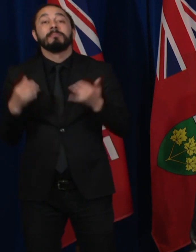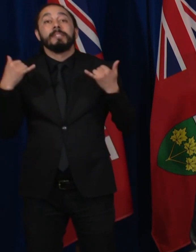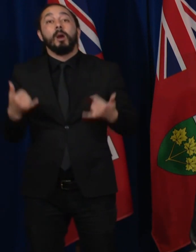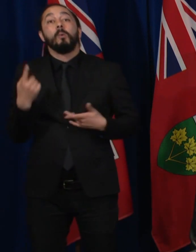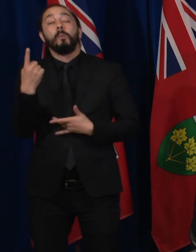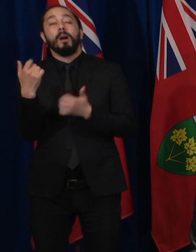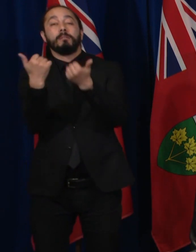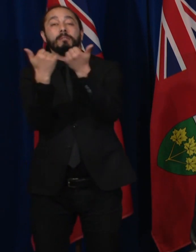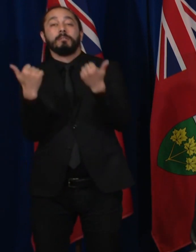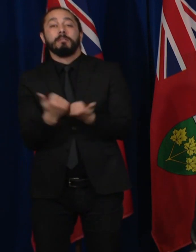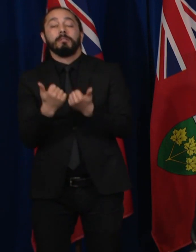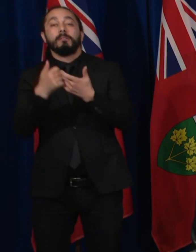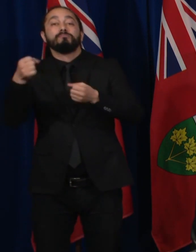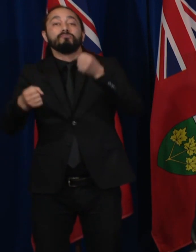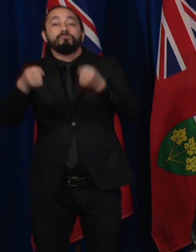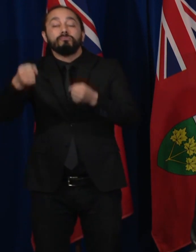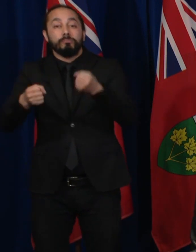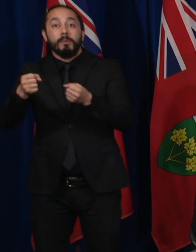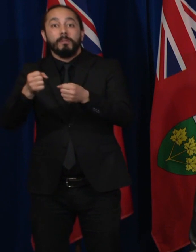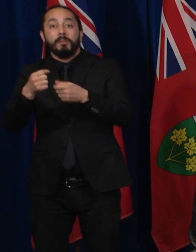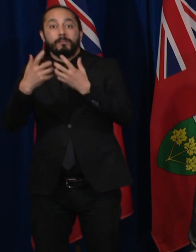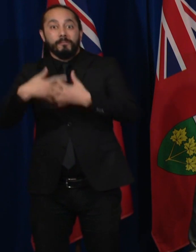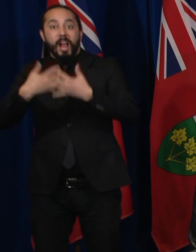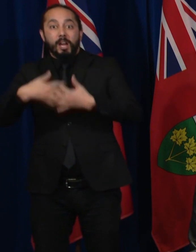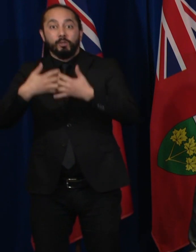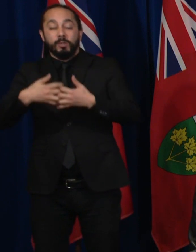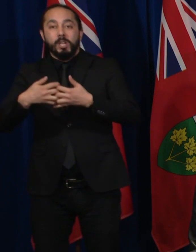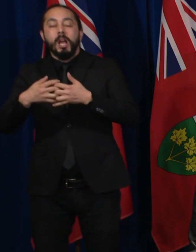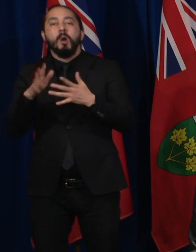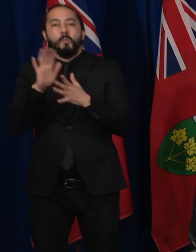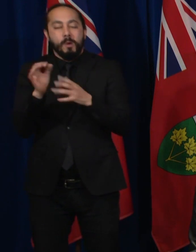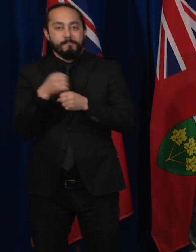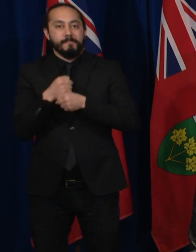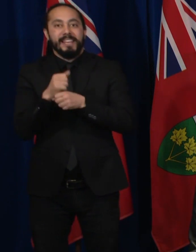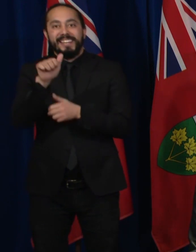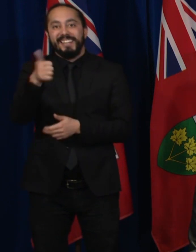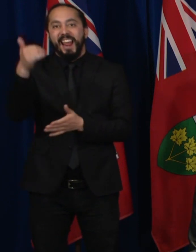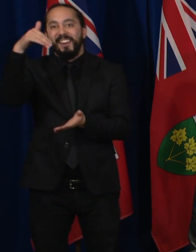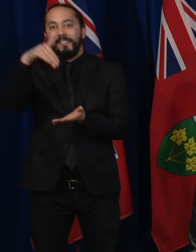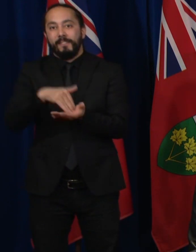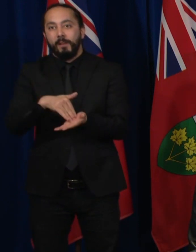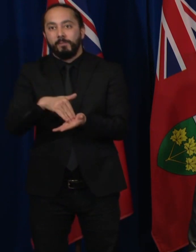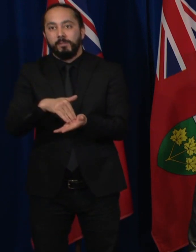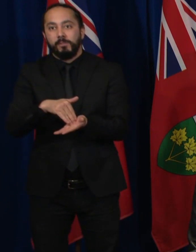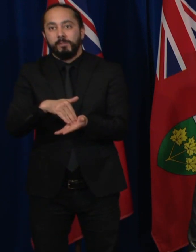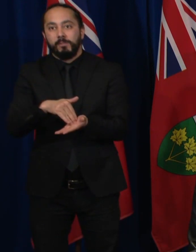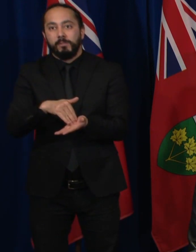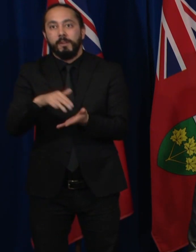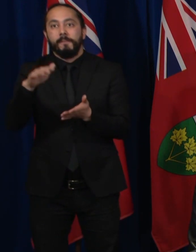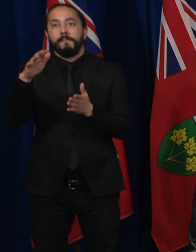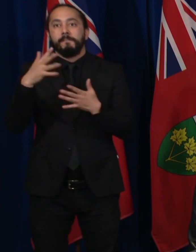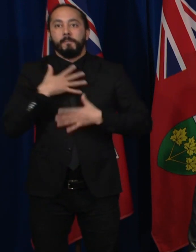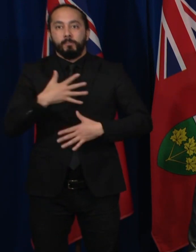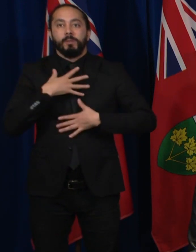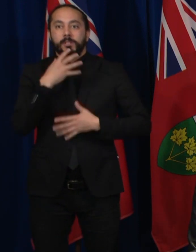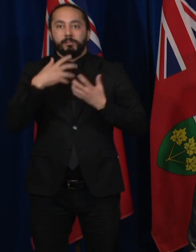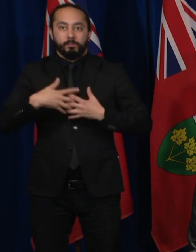We have come to dedicate a portion of it, auto parts suppliers to supply us with an additional 10,000 ventilators. as a final resting place for those who died here, This will be vital. We need to have